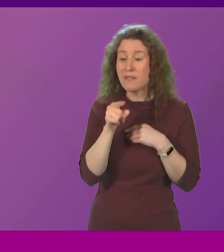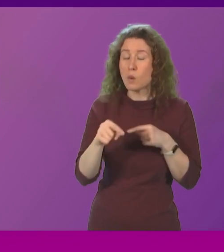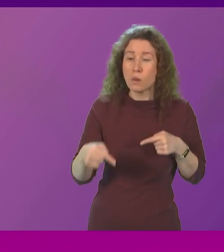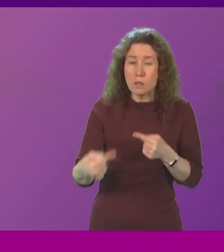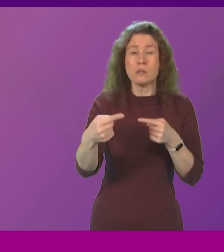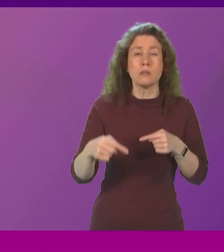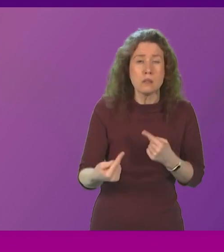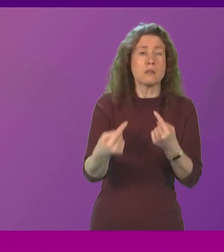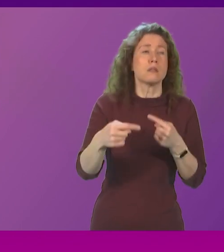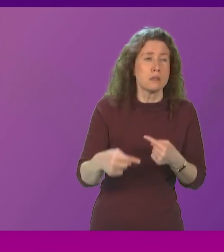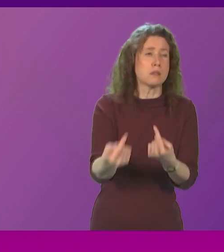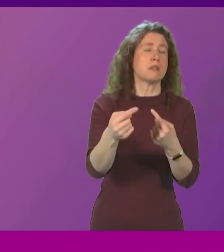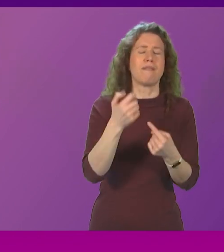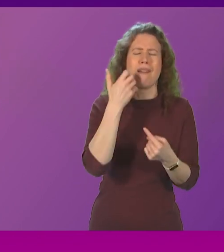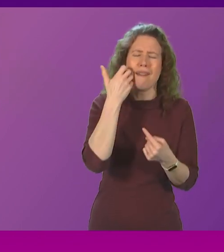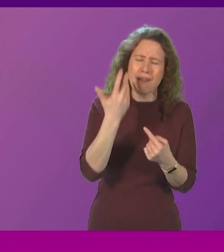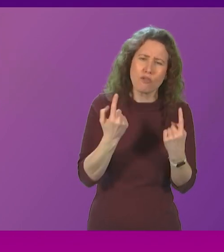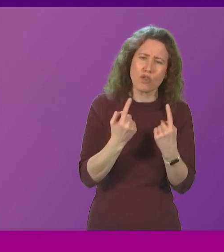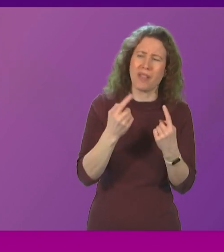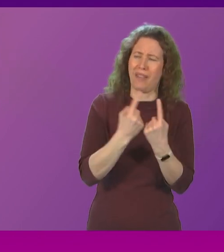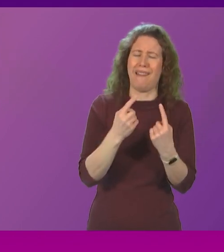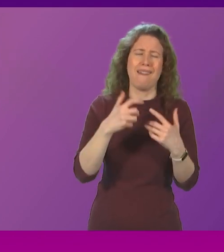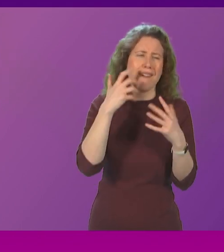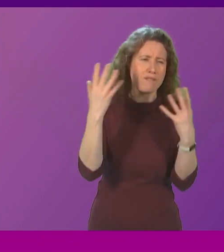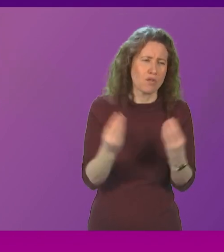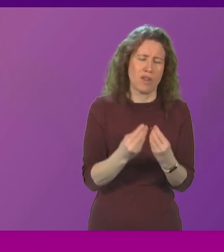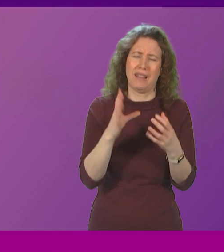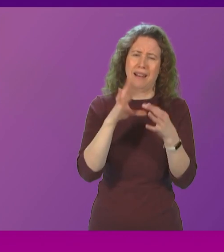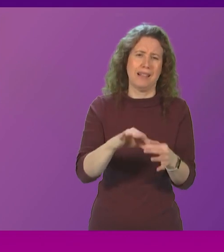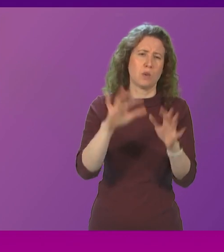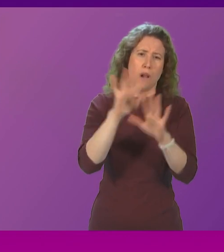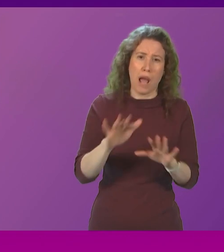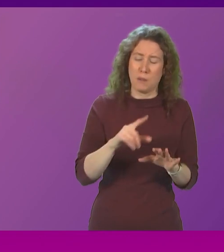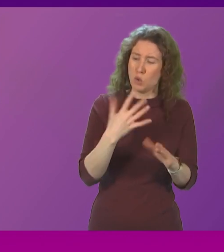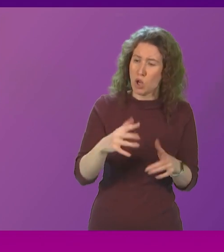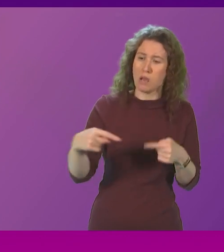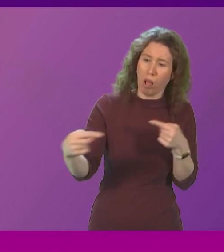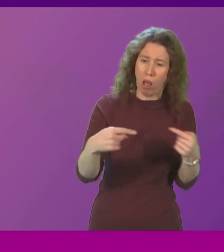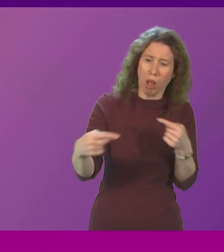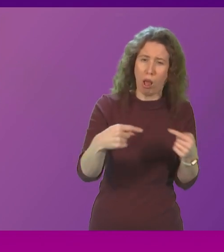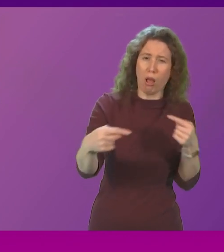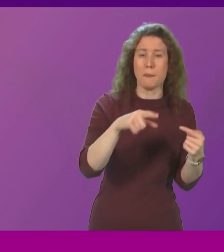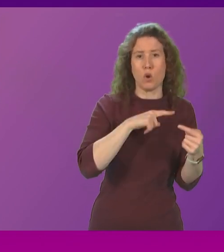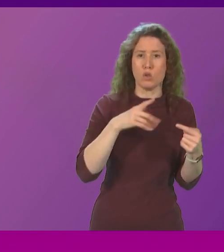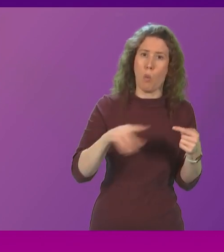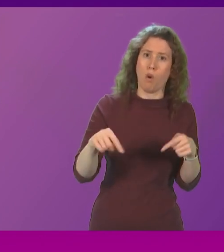single turn, and on every single climate measure that we bring, simply for the sake of opposition.